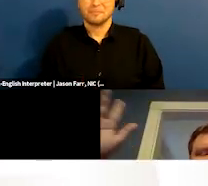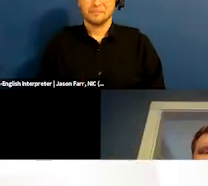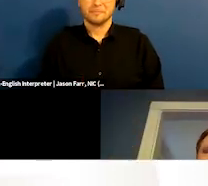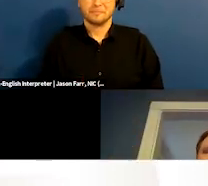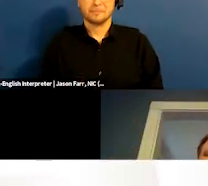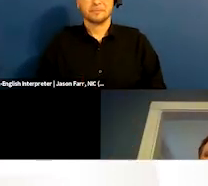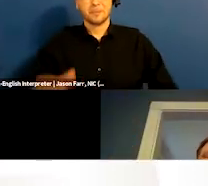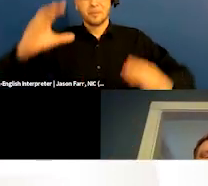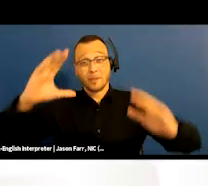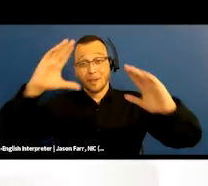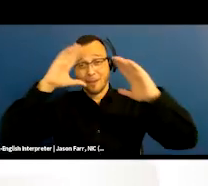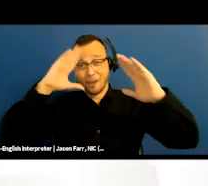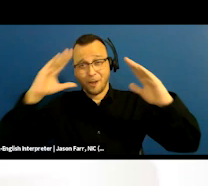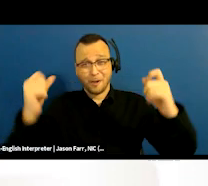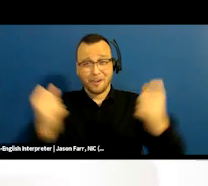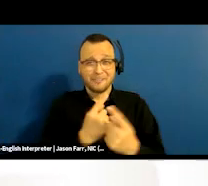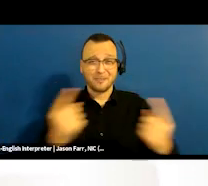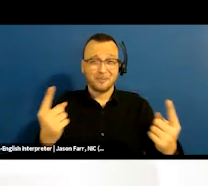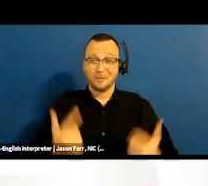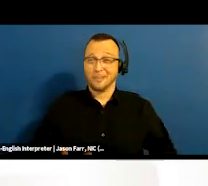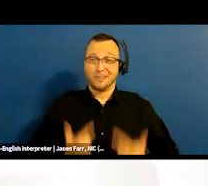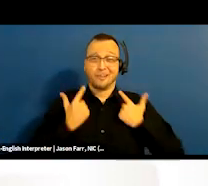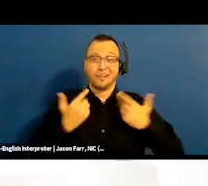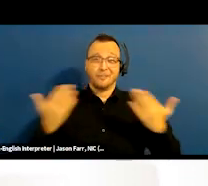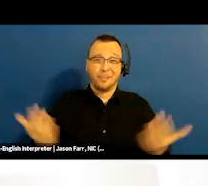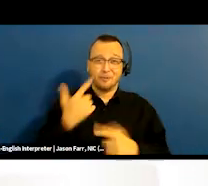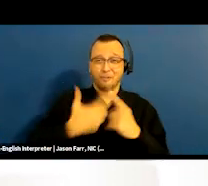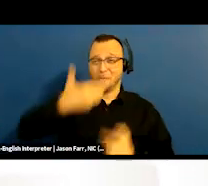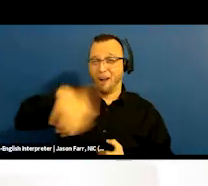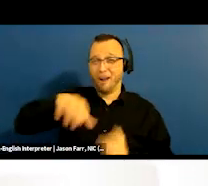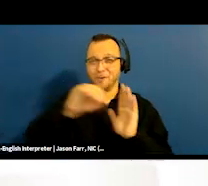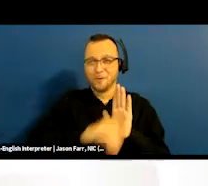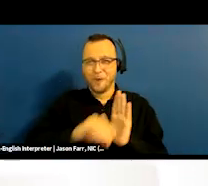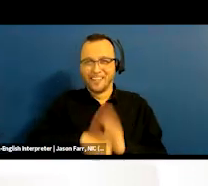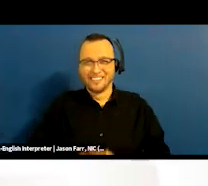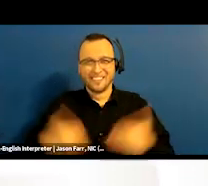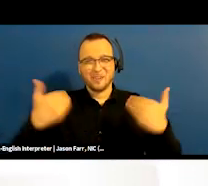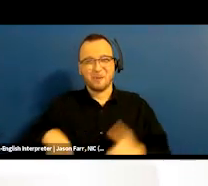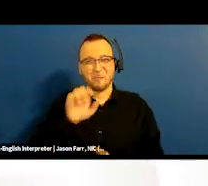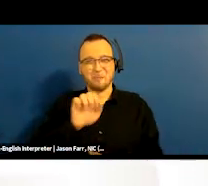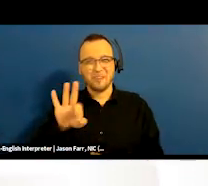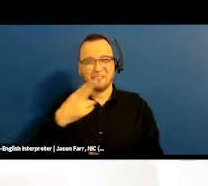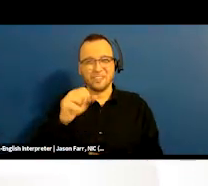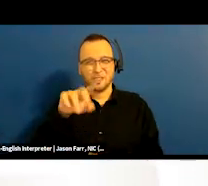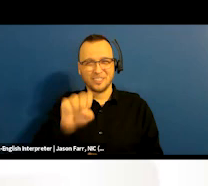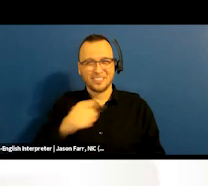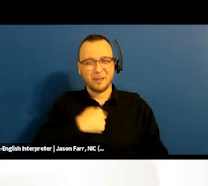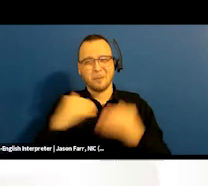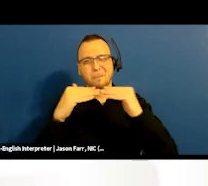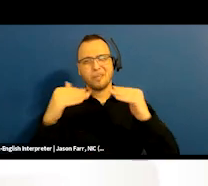We have Biff Hitchins, Carey Parrott, and then Dr. Daniel Rosa, all to talk with you. So I'll first turn it over to Biff.